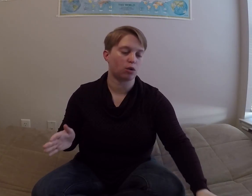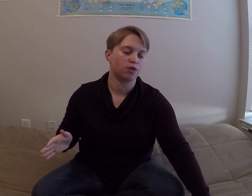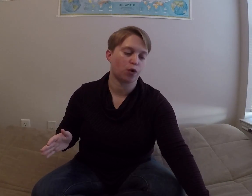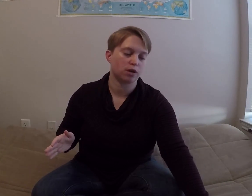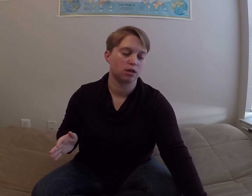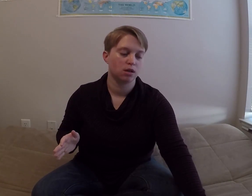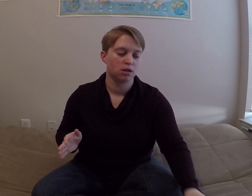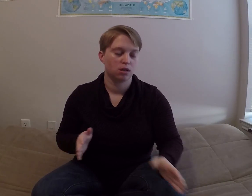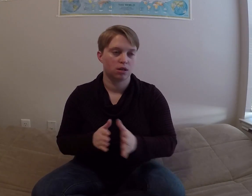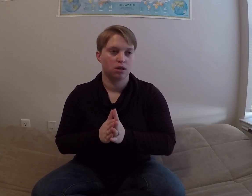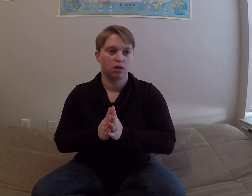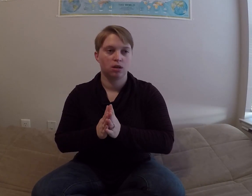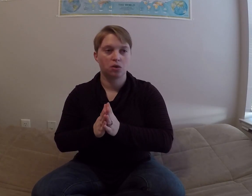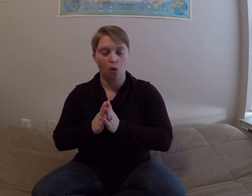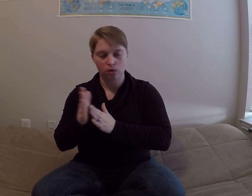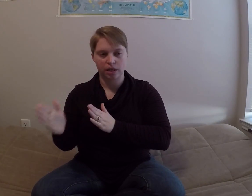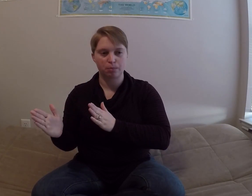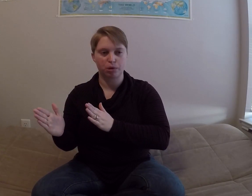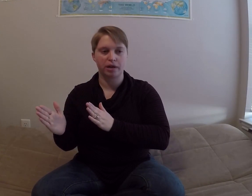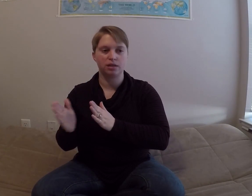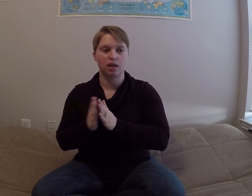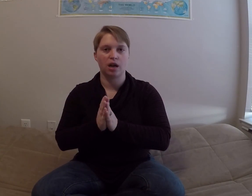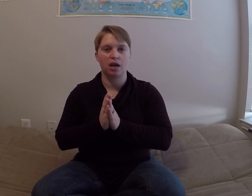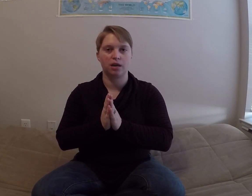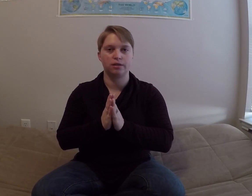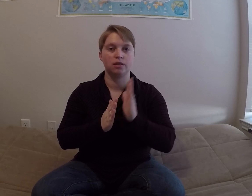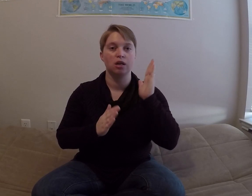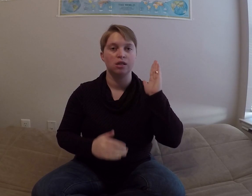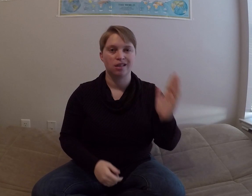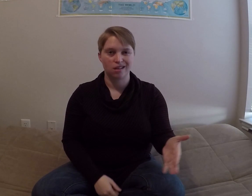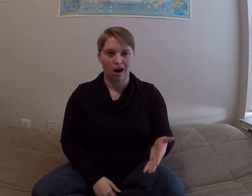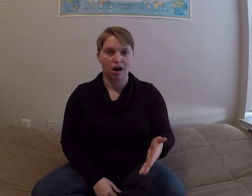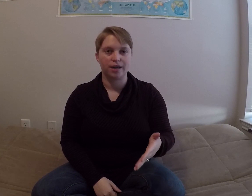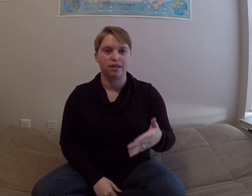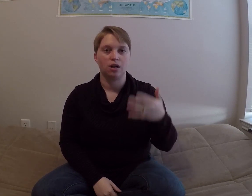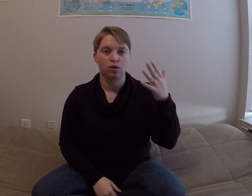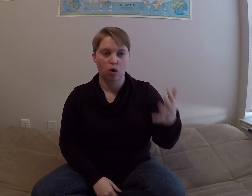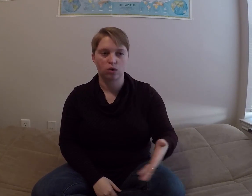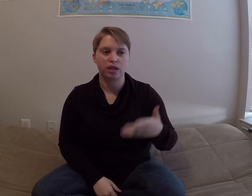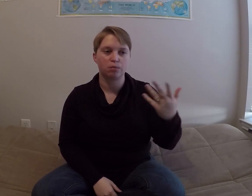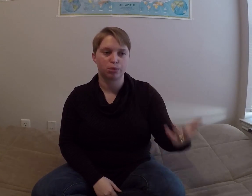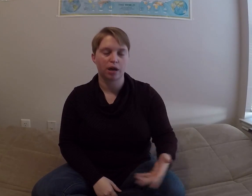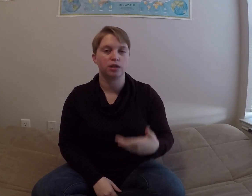This goes for Cochlear Implant and non-Cochlear Implant